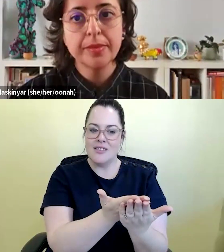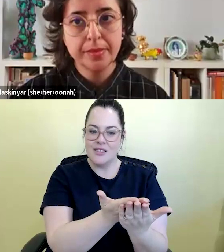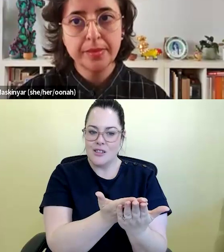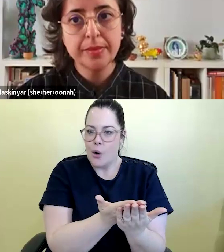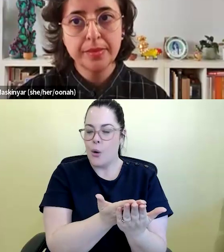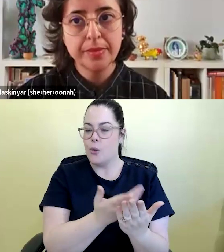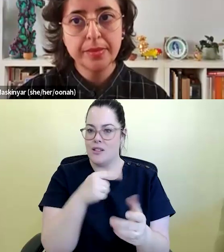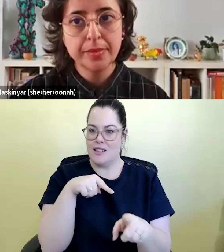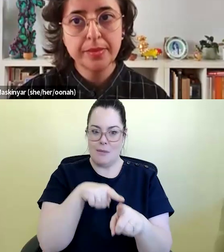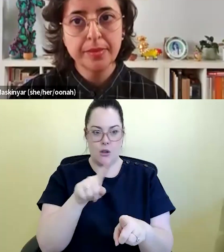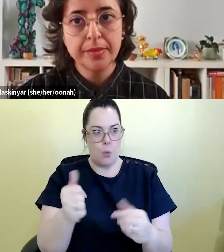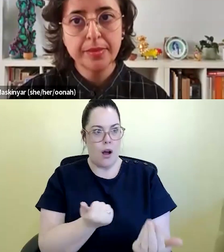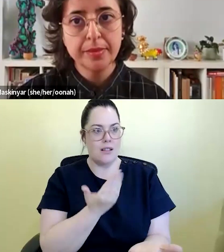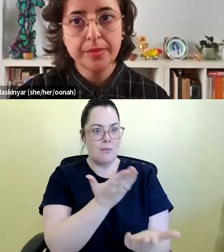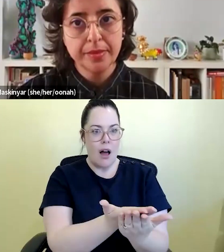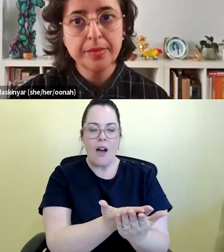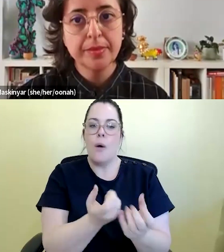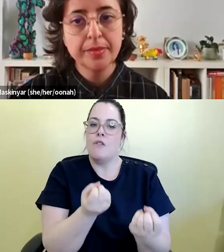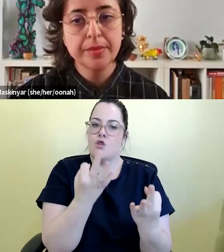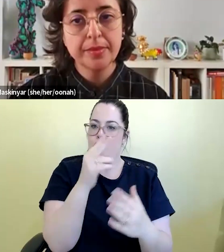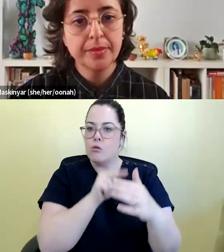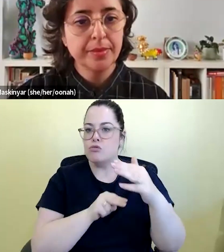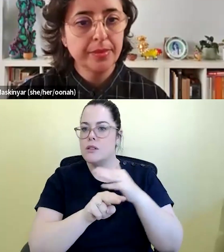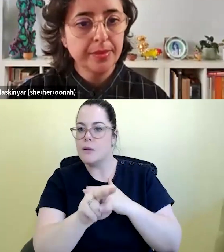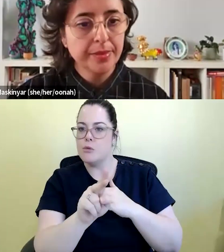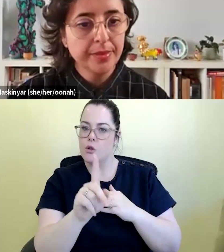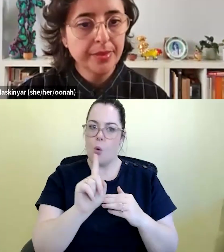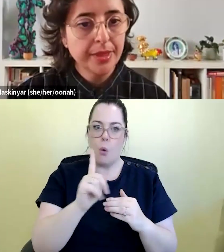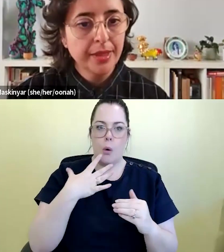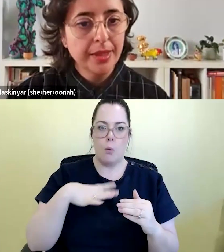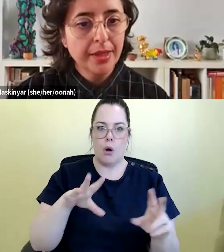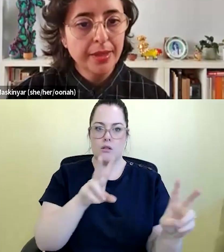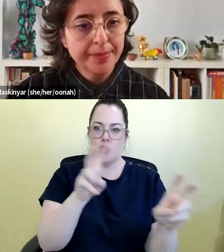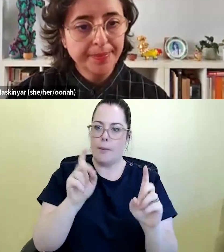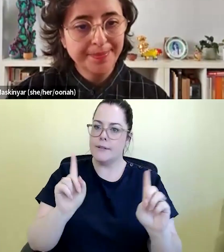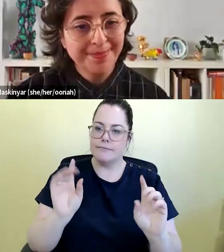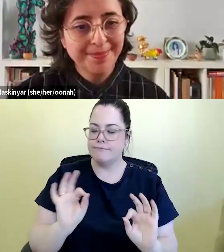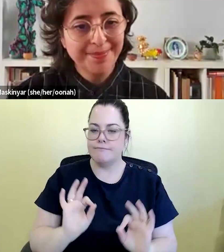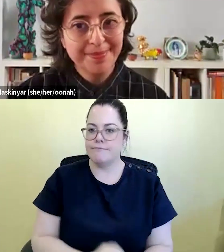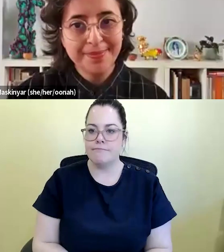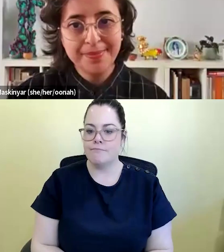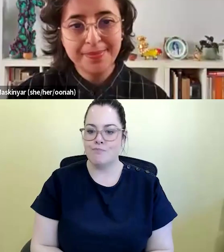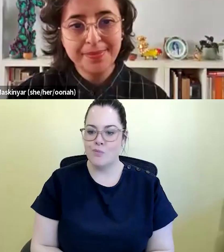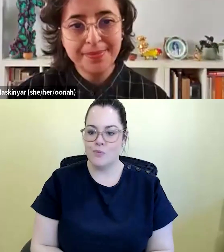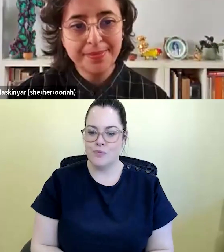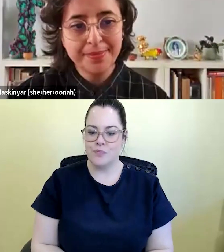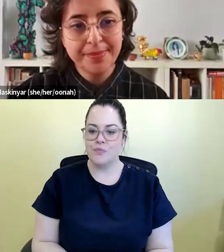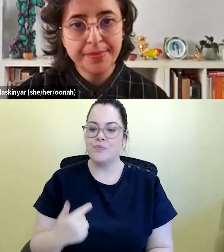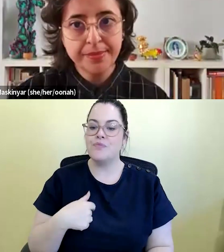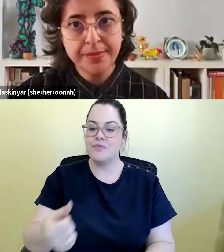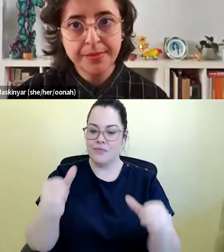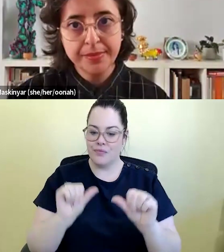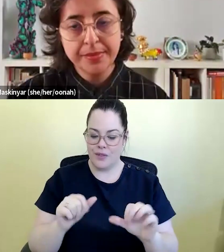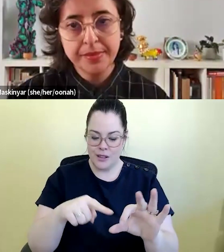in, so we can't have a preconceived idea. >> I will handle the next question, which is